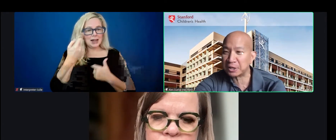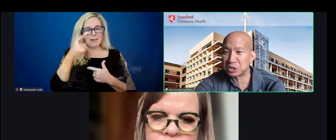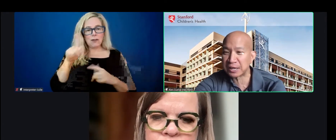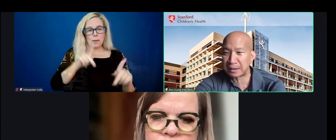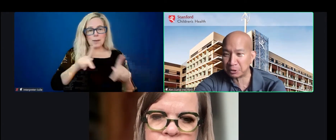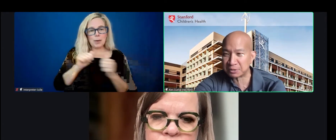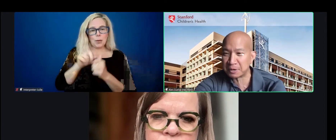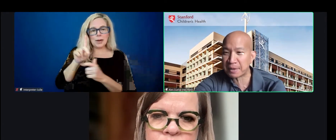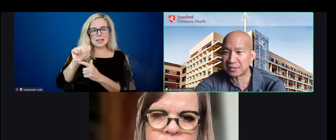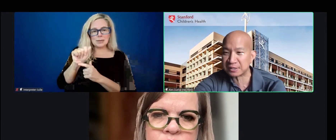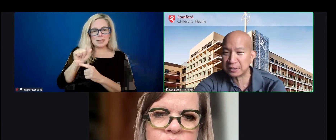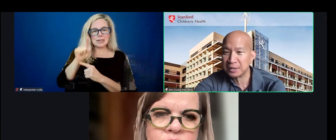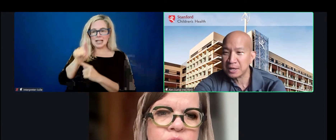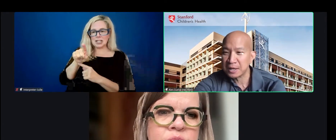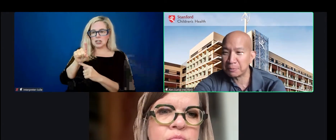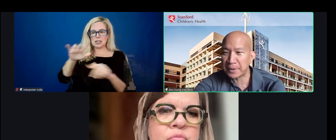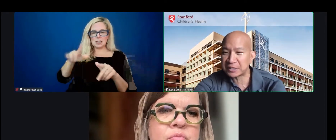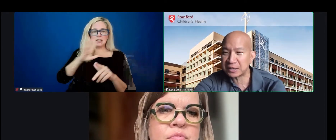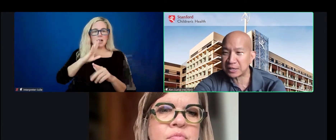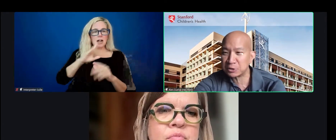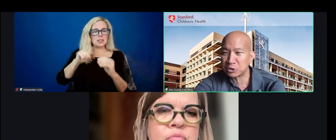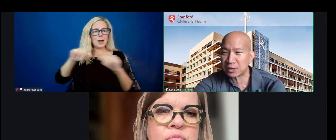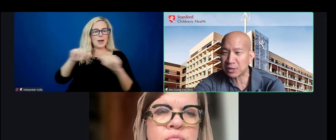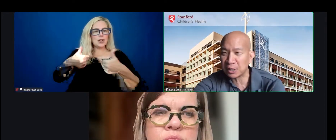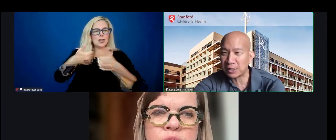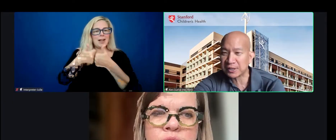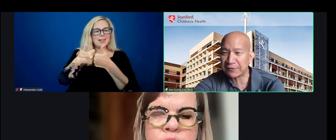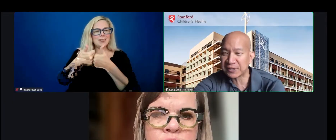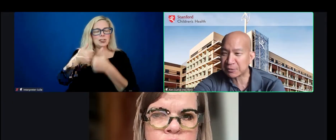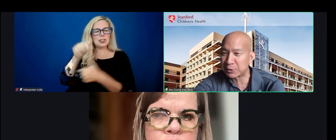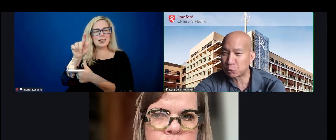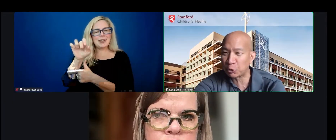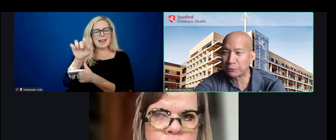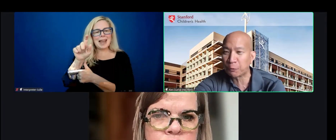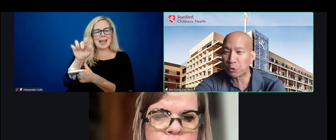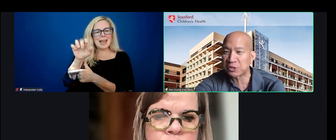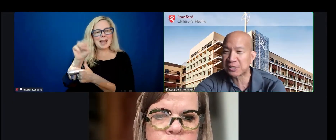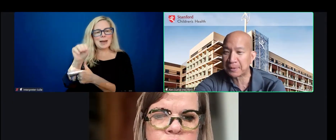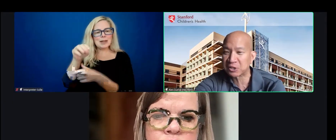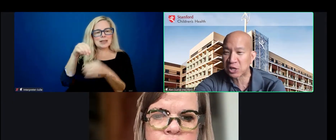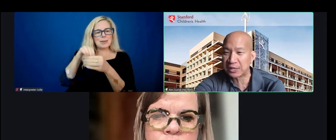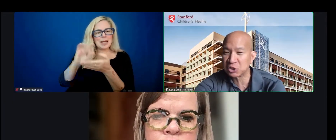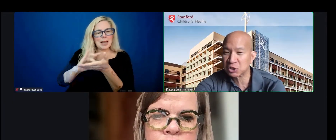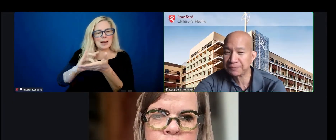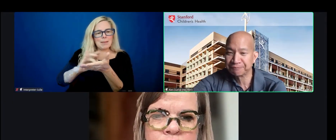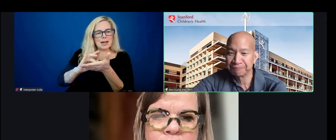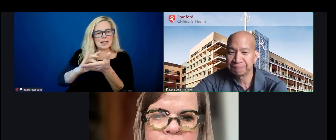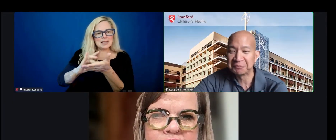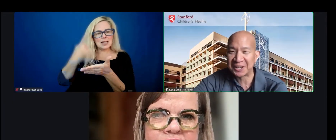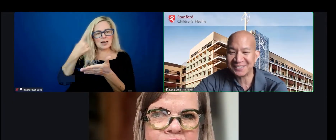Challenging Ableism in Medicine, Implementing Intersectional Self-Assessment Tools for Systemic Change. Leah?